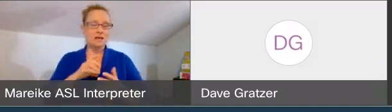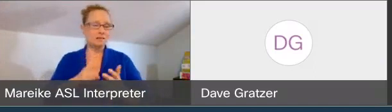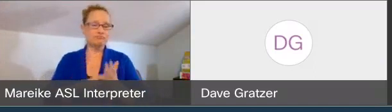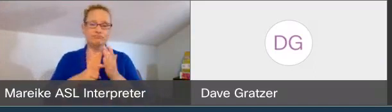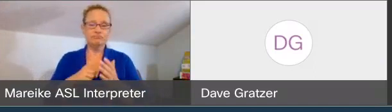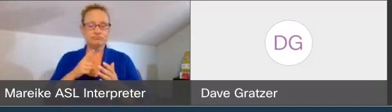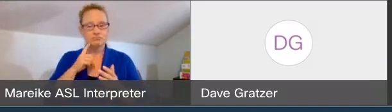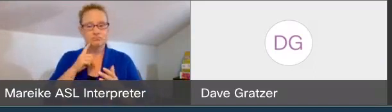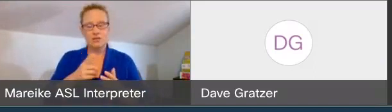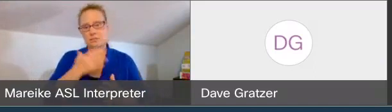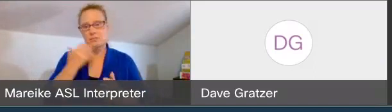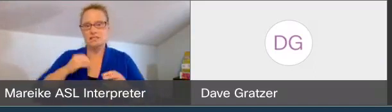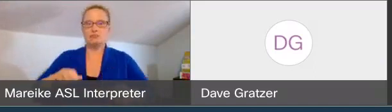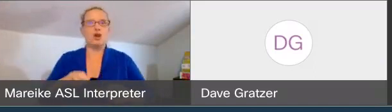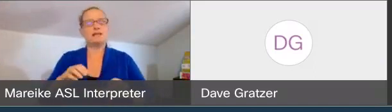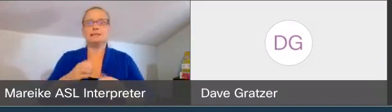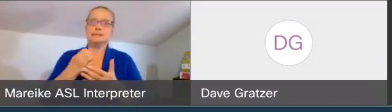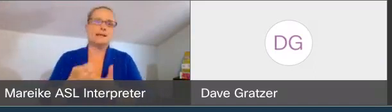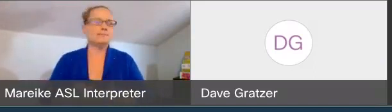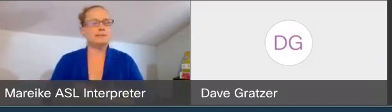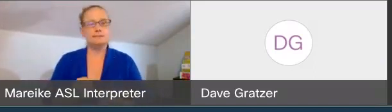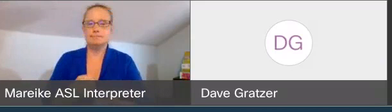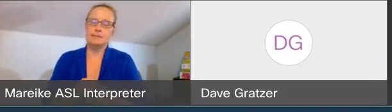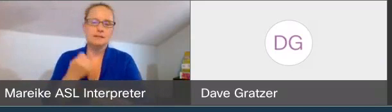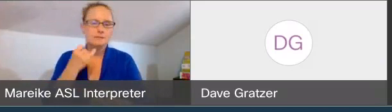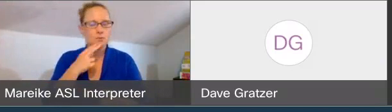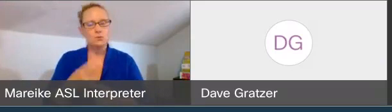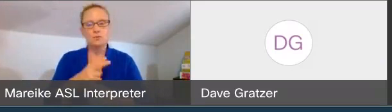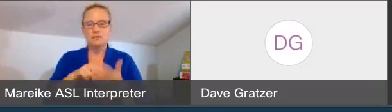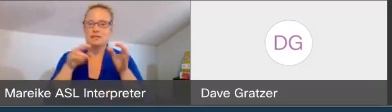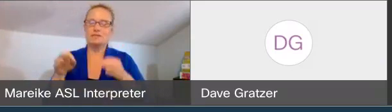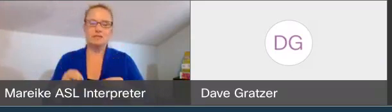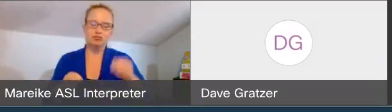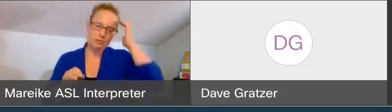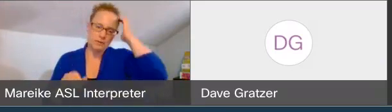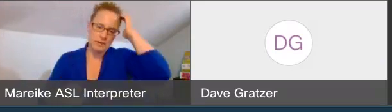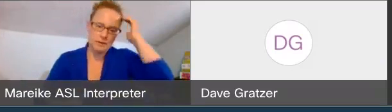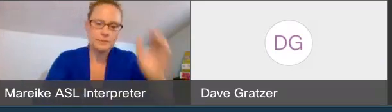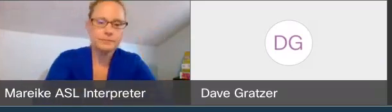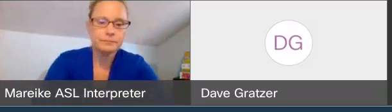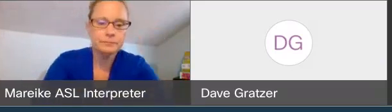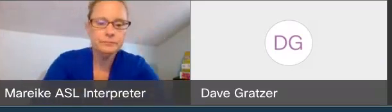practice if you use that definition of evidence that I proposed. Jessica, what do you think?